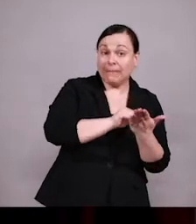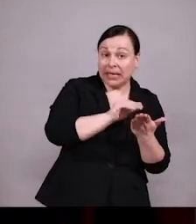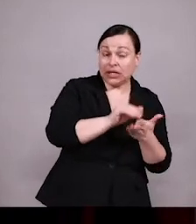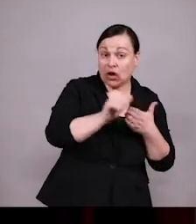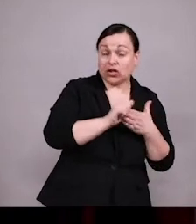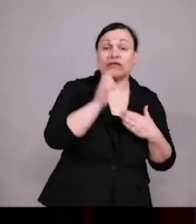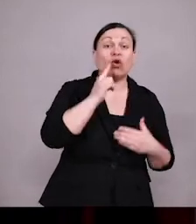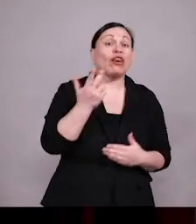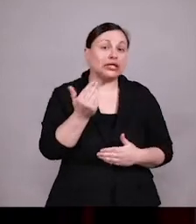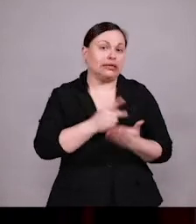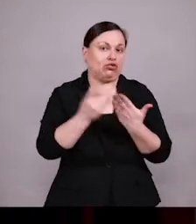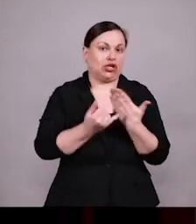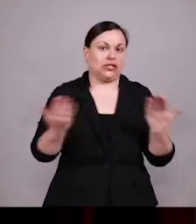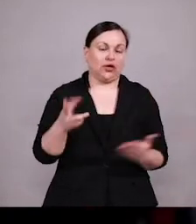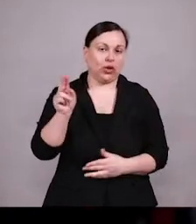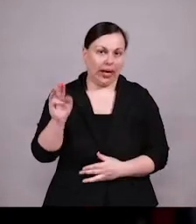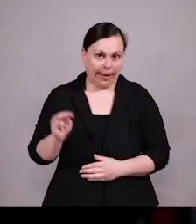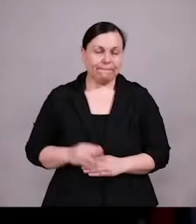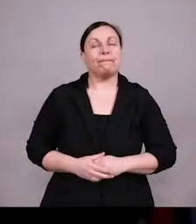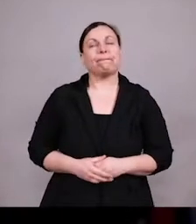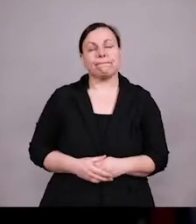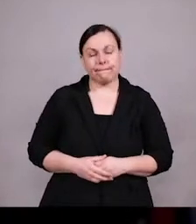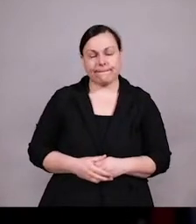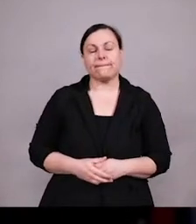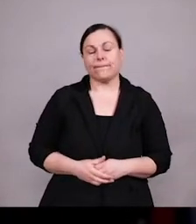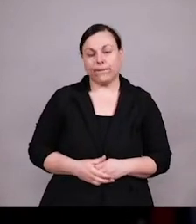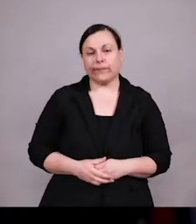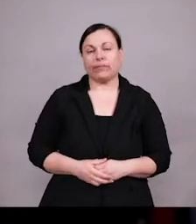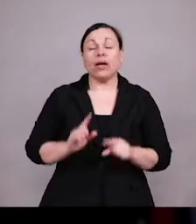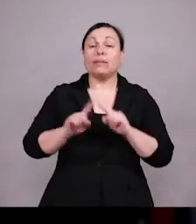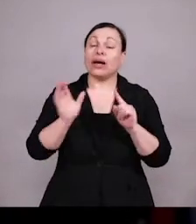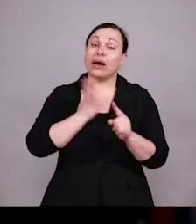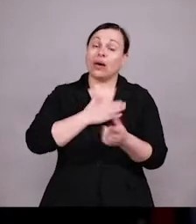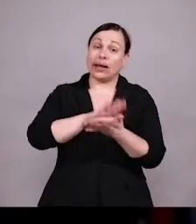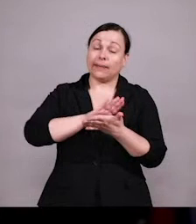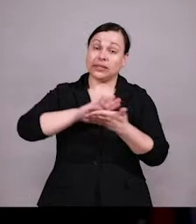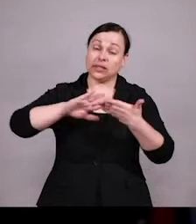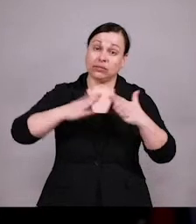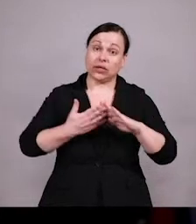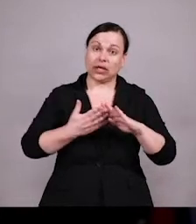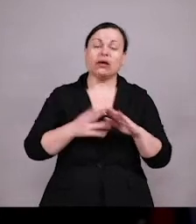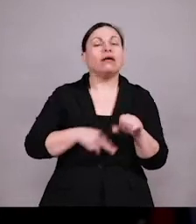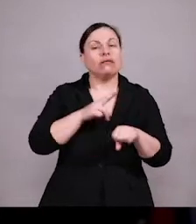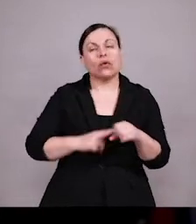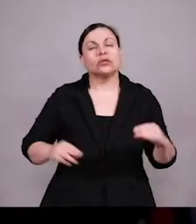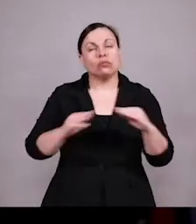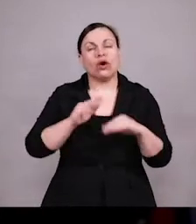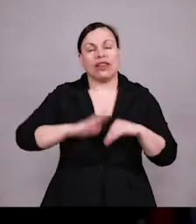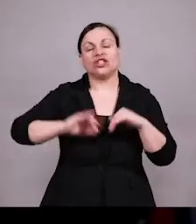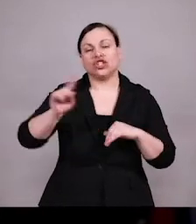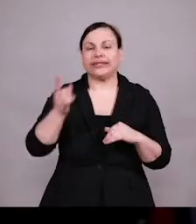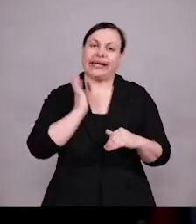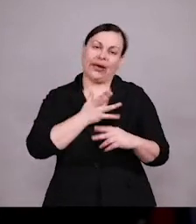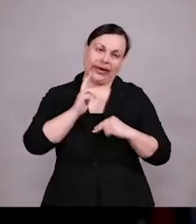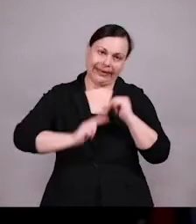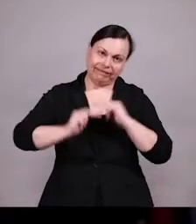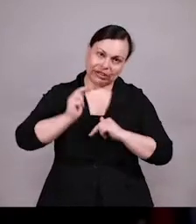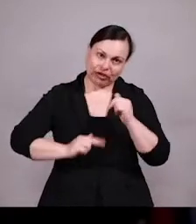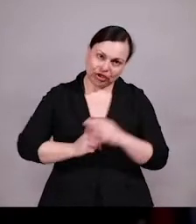at UNM. But our campus community, is of course, much more than its infrastructure. One of the